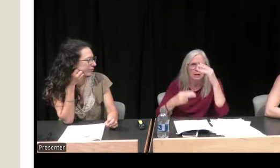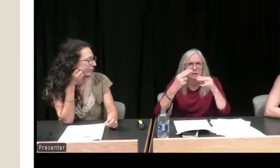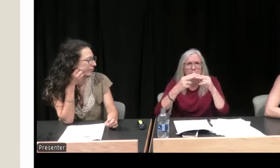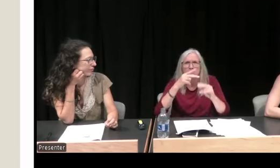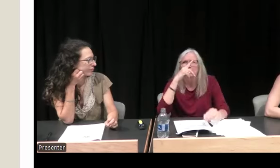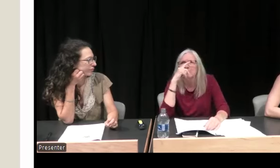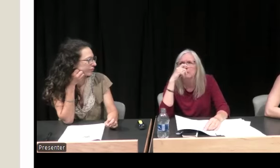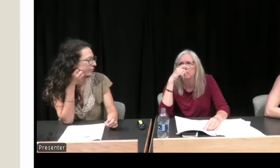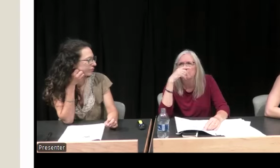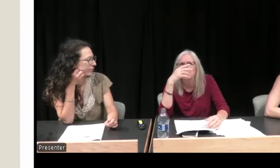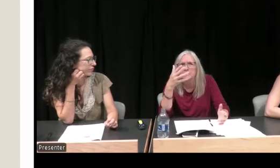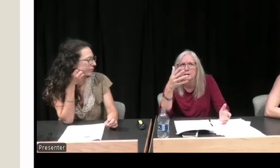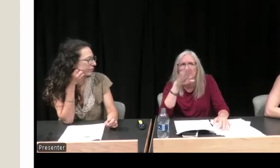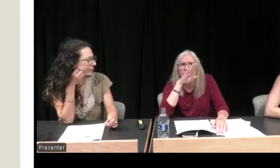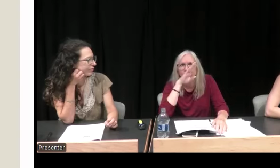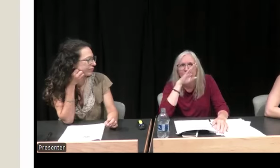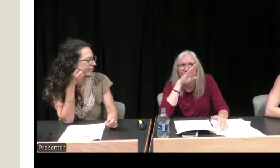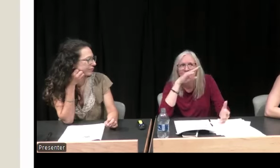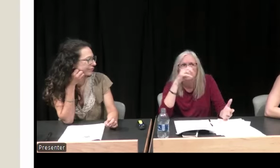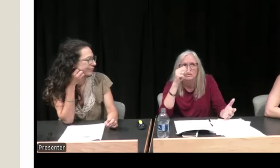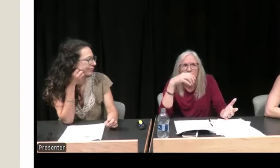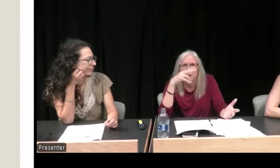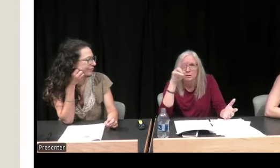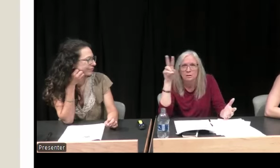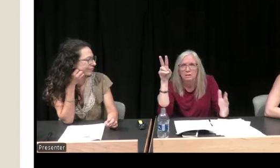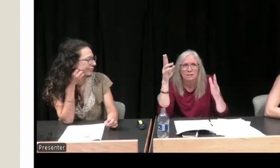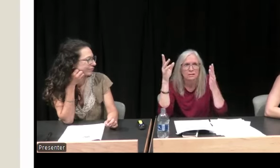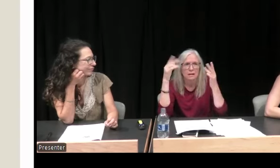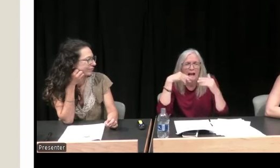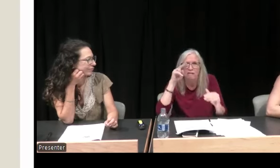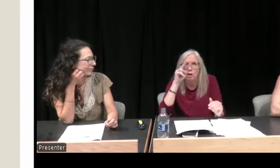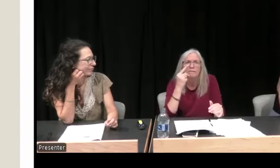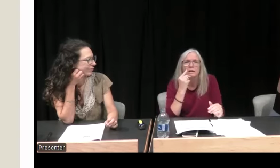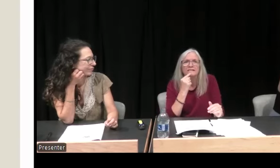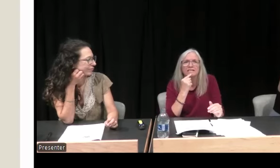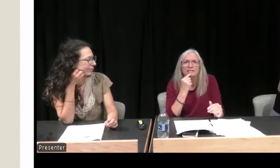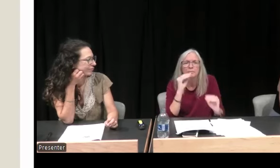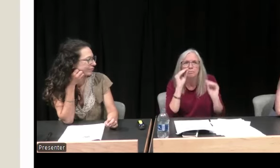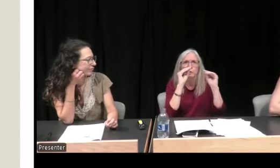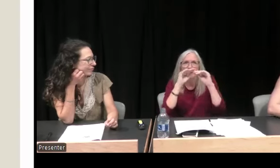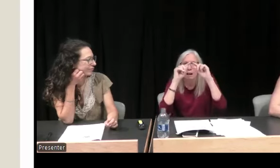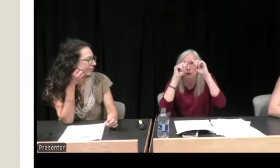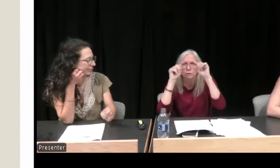interpret for everyone else and oftentimes the descriptors become man talking woman talking but